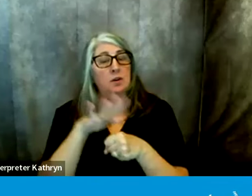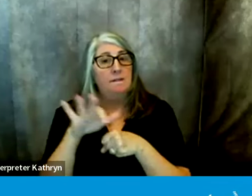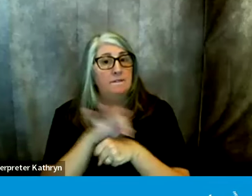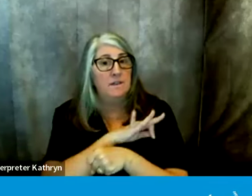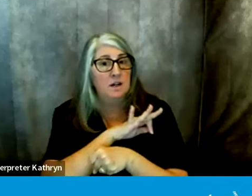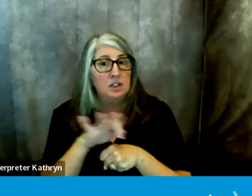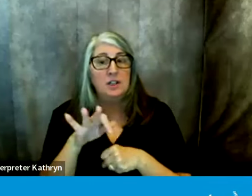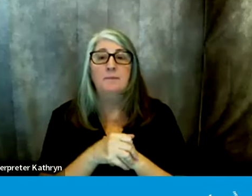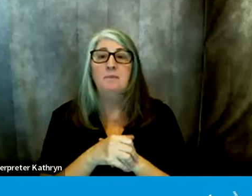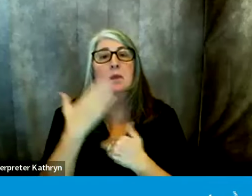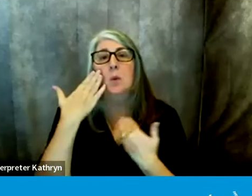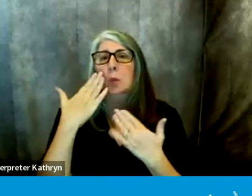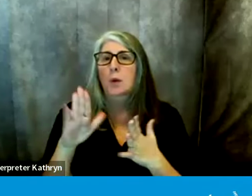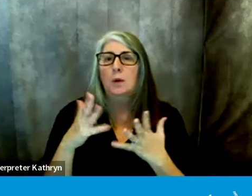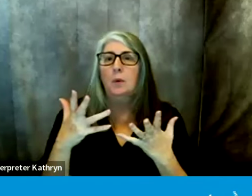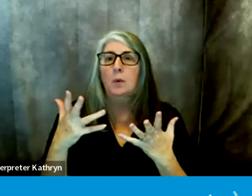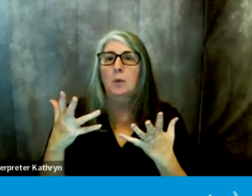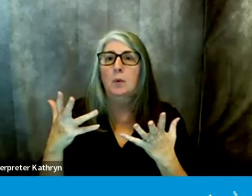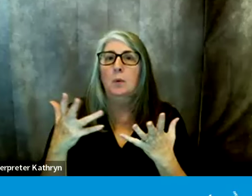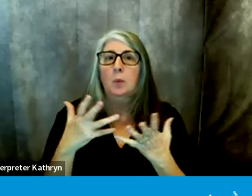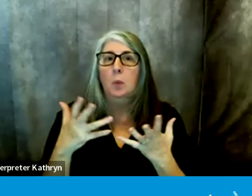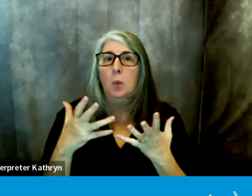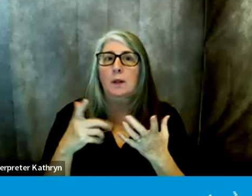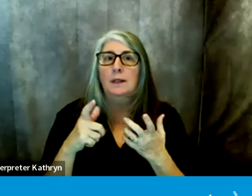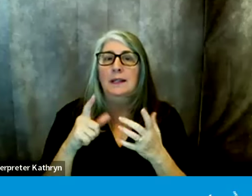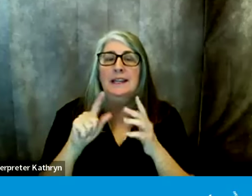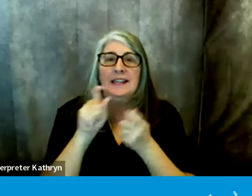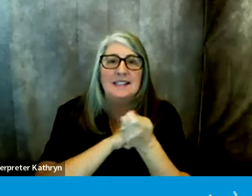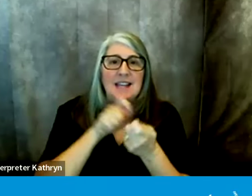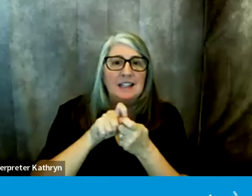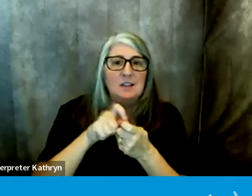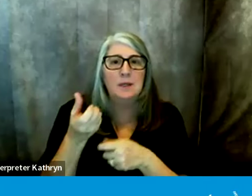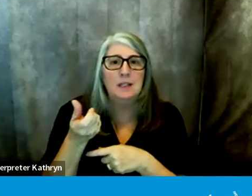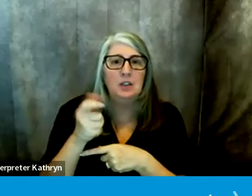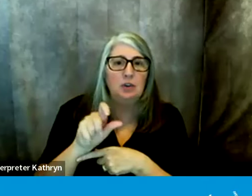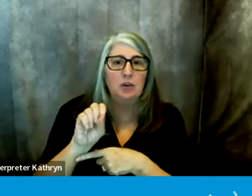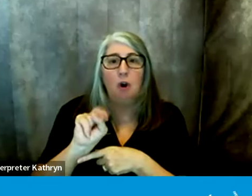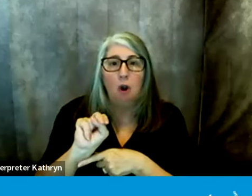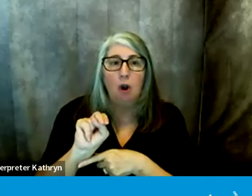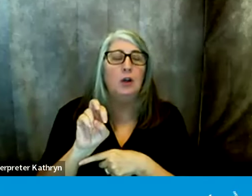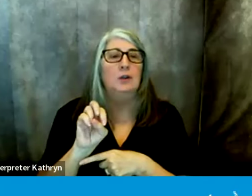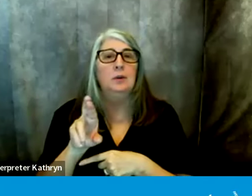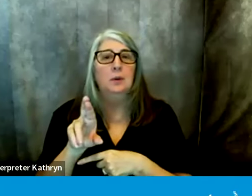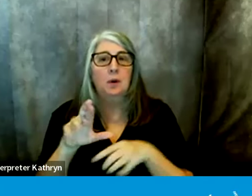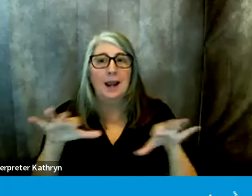we don't know what is exactly being turned on or what is being reactivated. But the fact that neuroplasticity is present